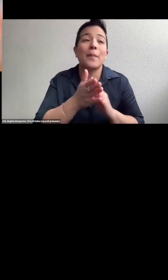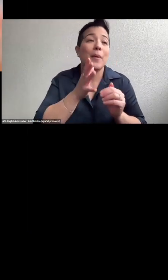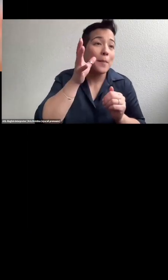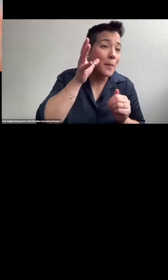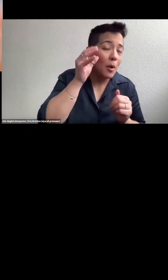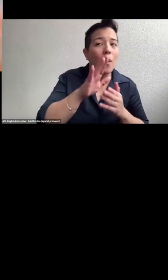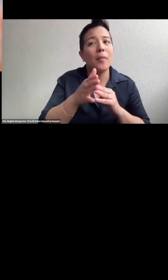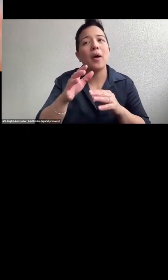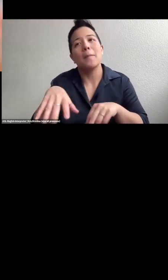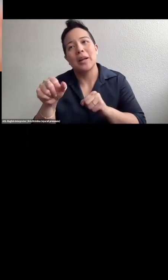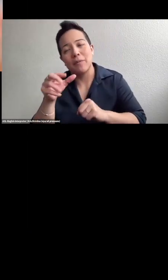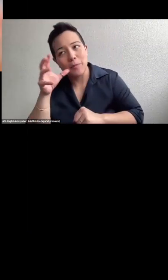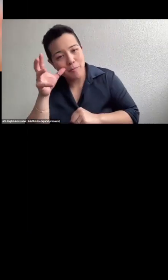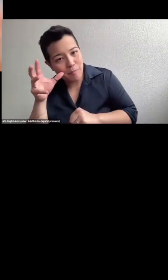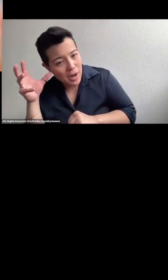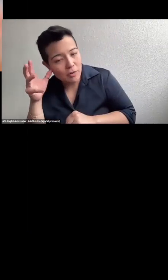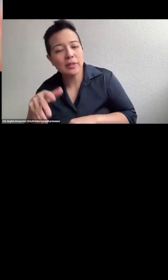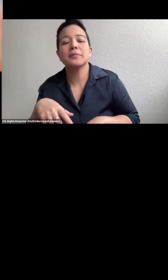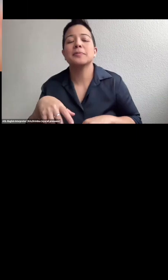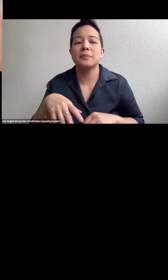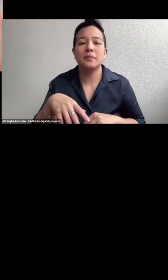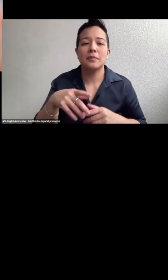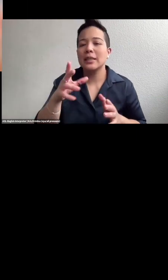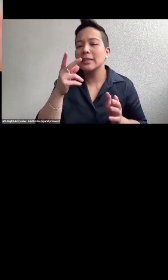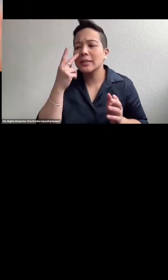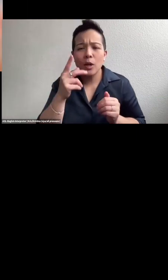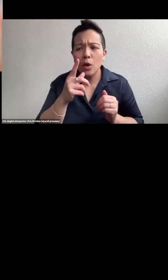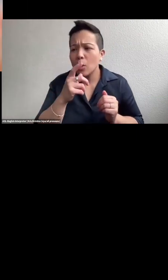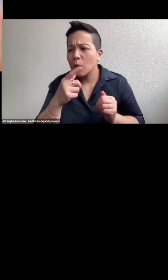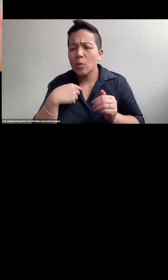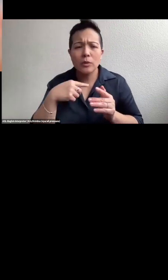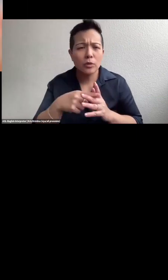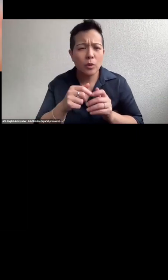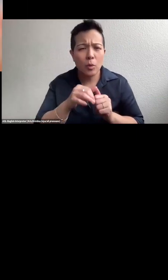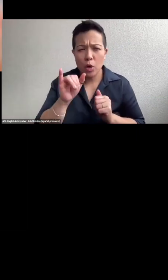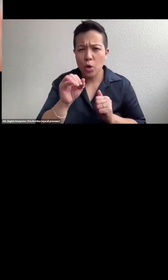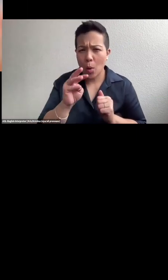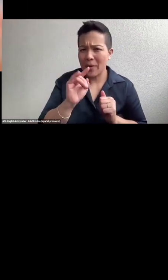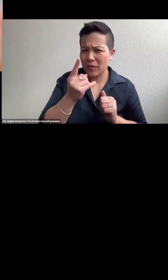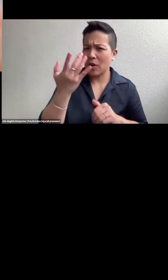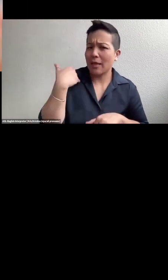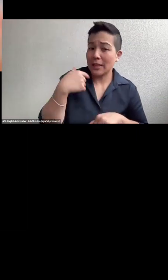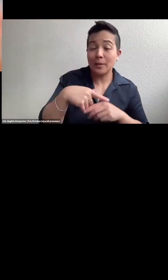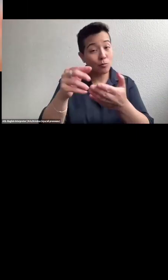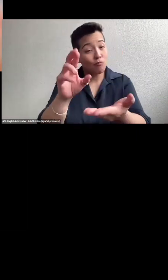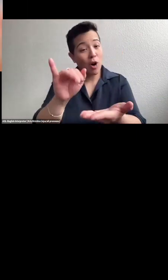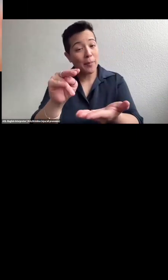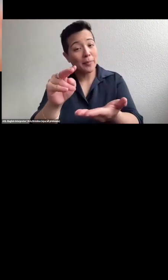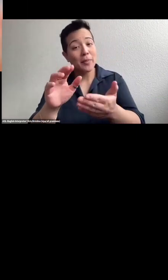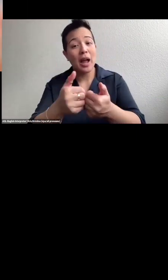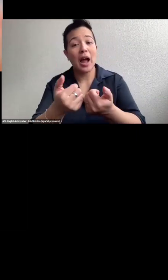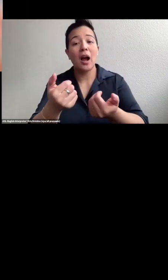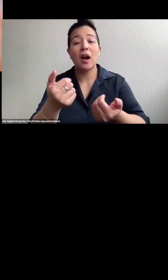adoptive parent. Let's see, who did, we started with Yomi first last time, so Robin how has becoming a